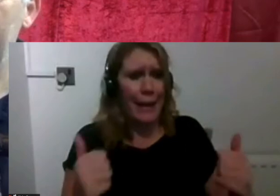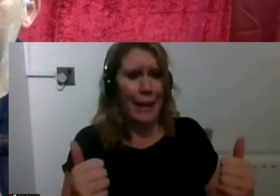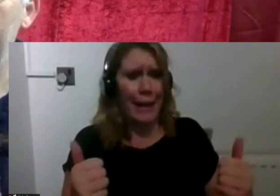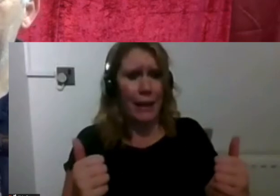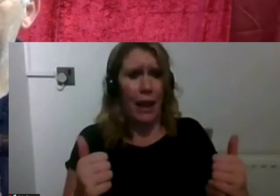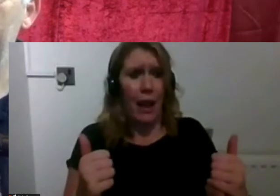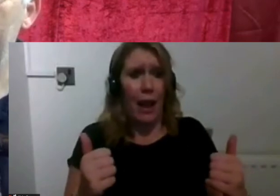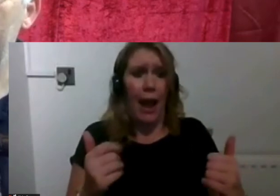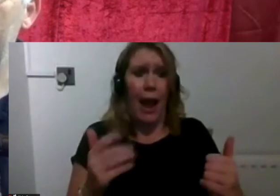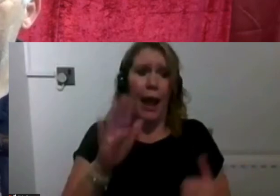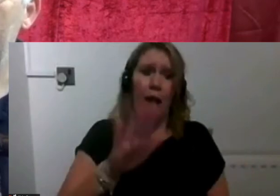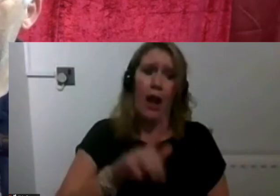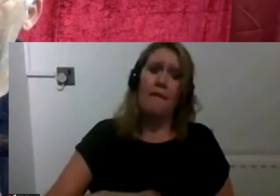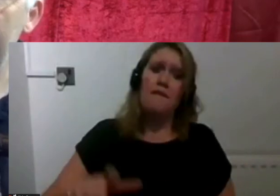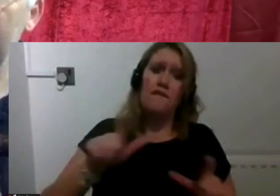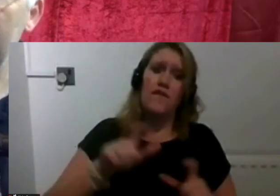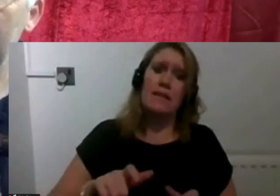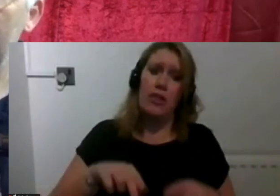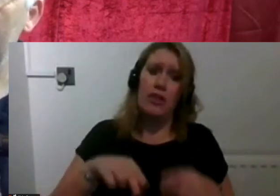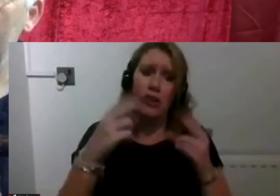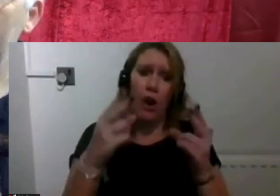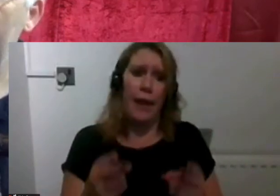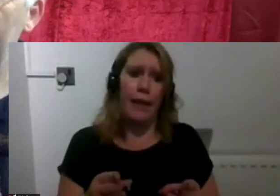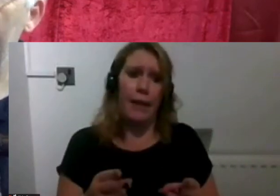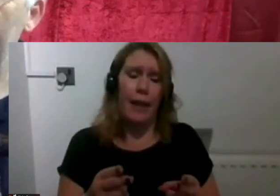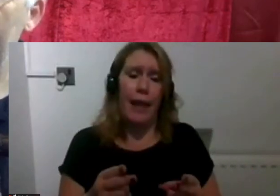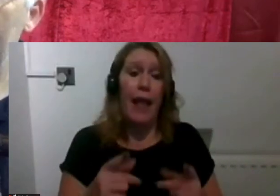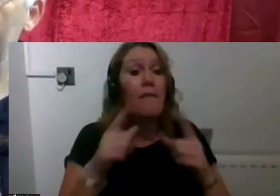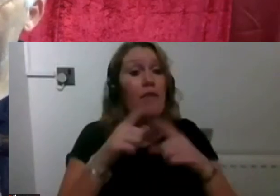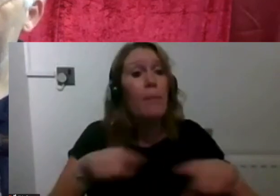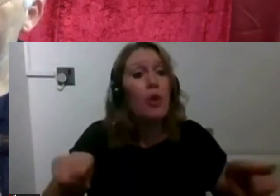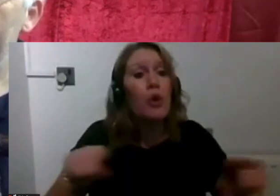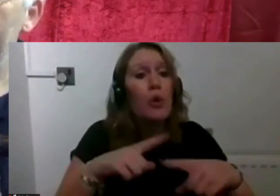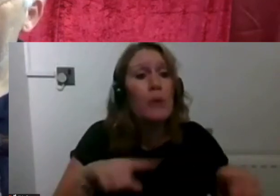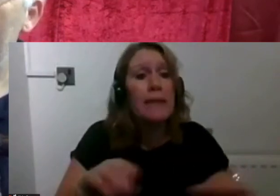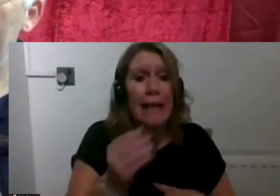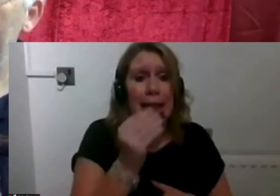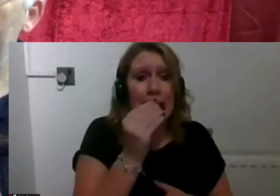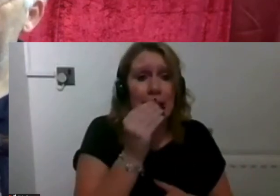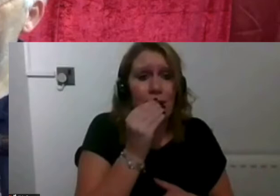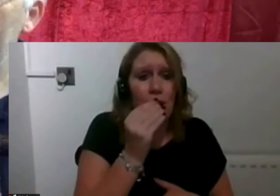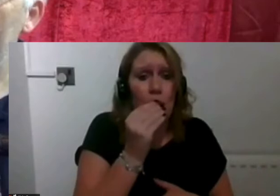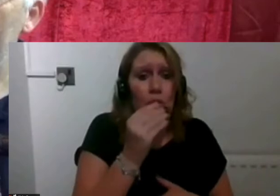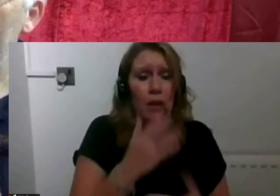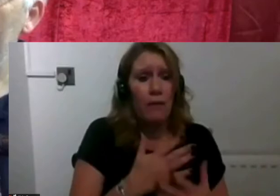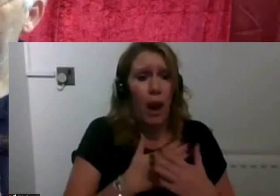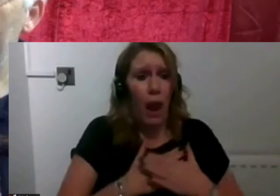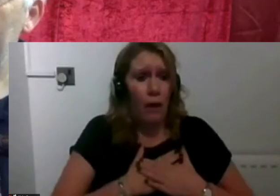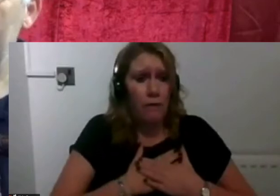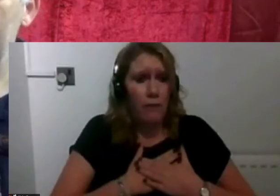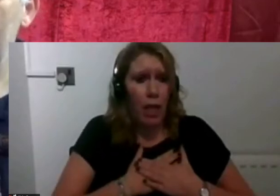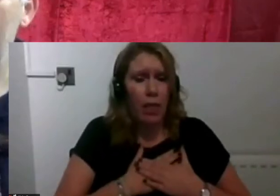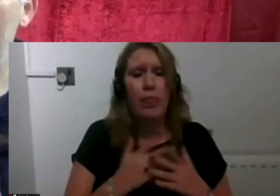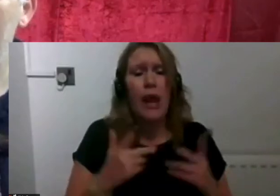If music is the food of love? Then hope is the song That sings in our hearts